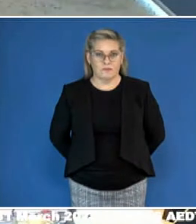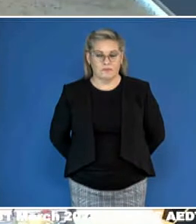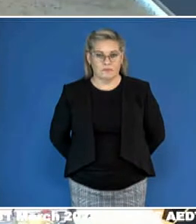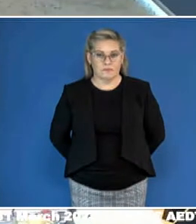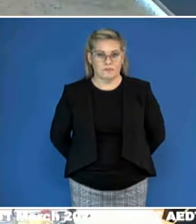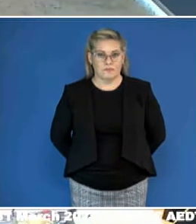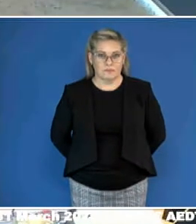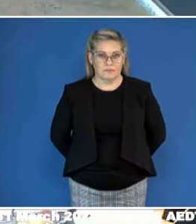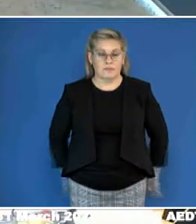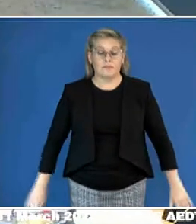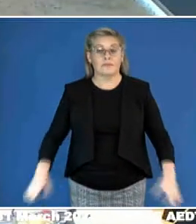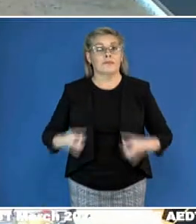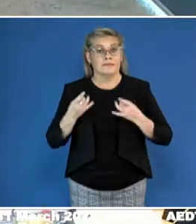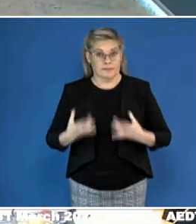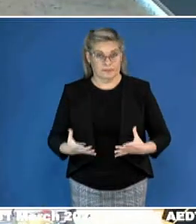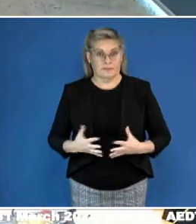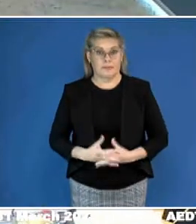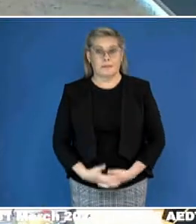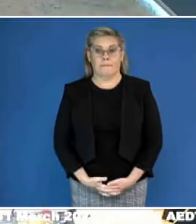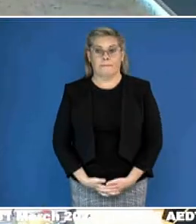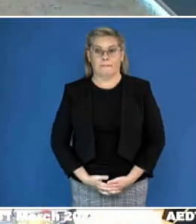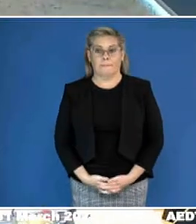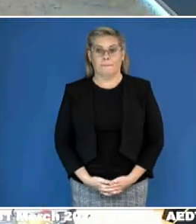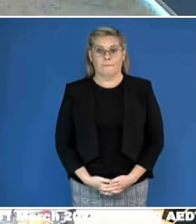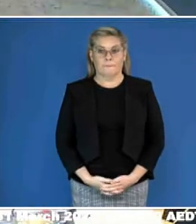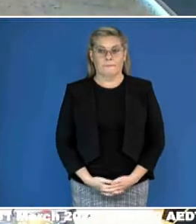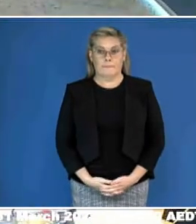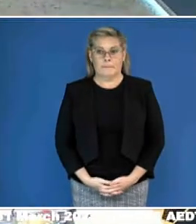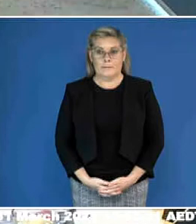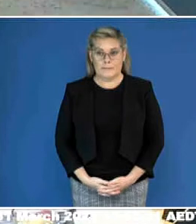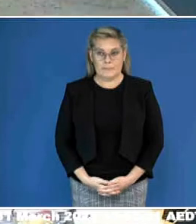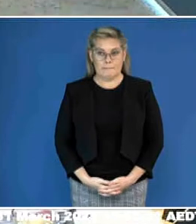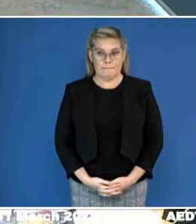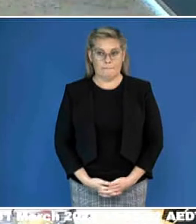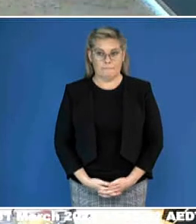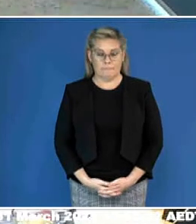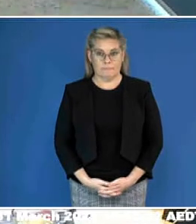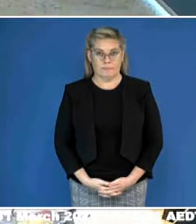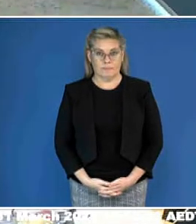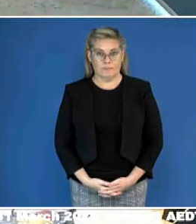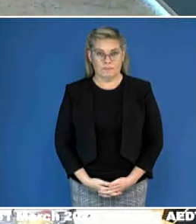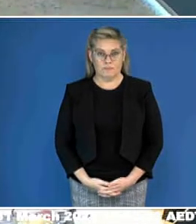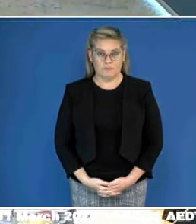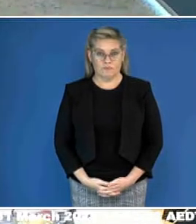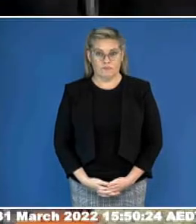Commission is resumed. CHAIR: Yes, Ms Eastman. Thank you, Chair. We turn now to the Yellow Ladybugs.